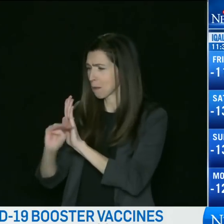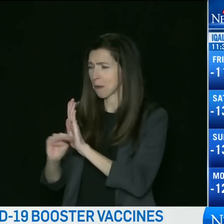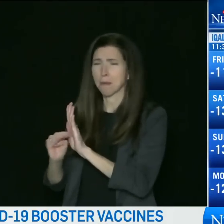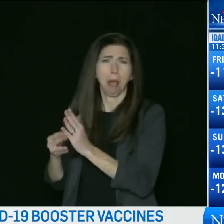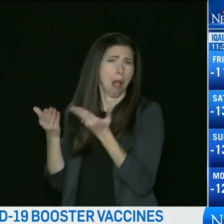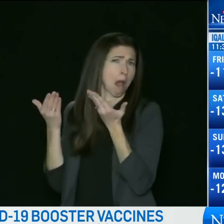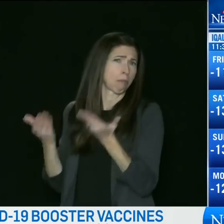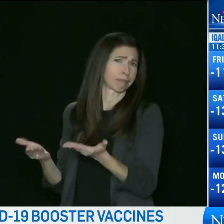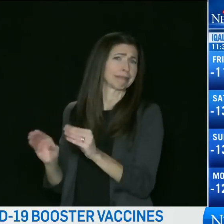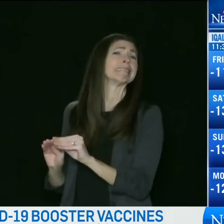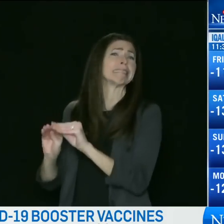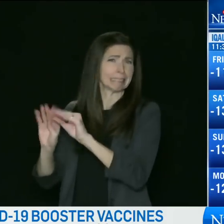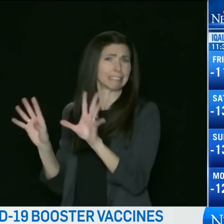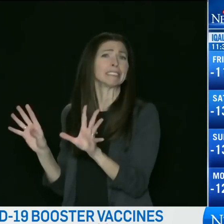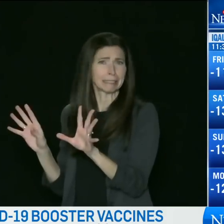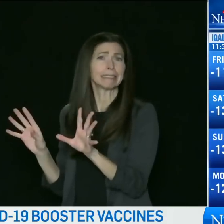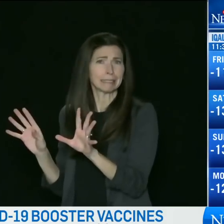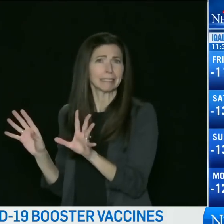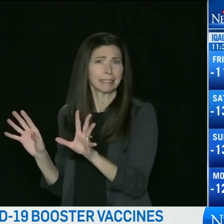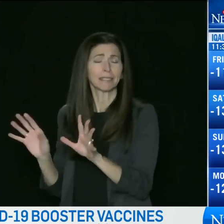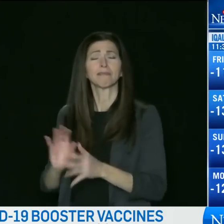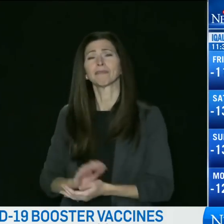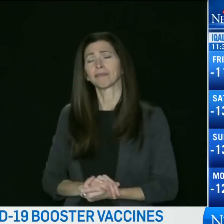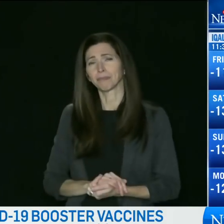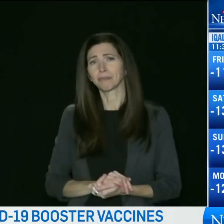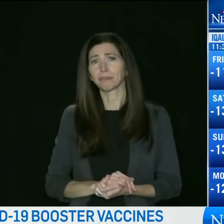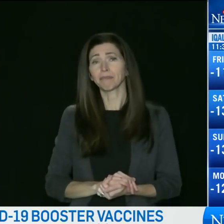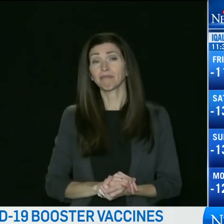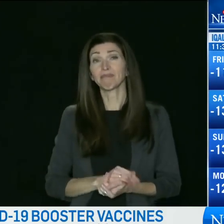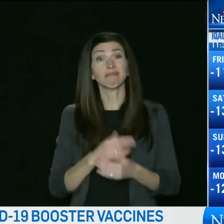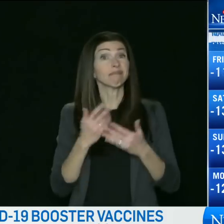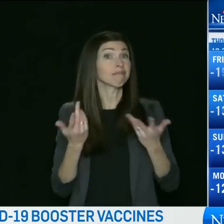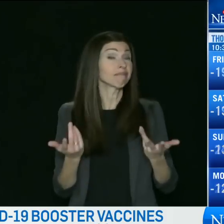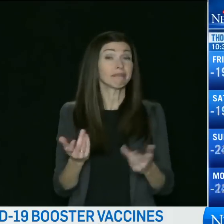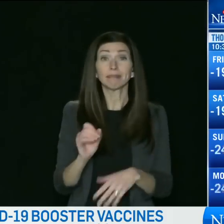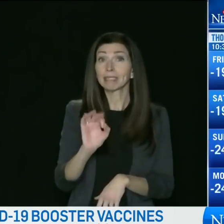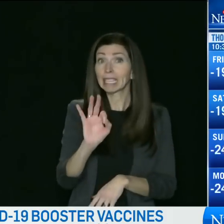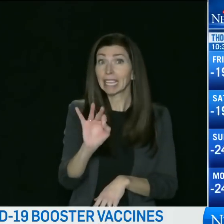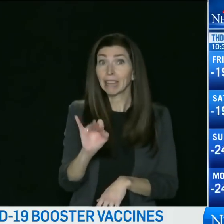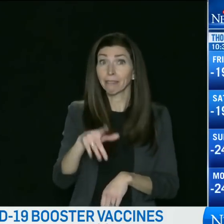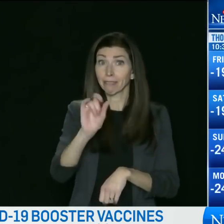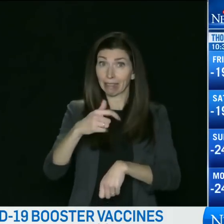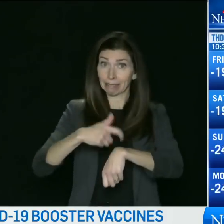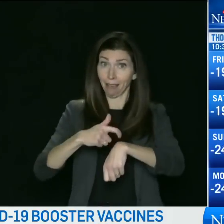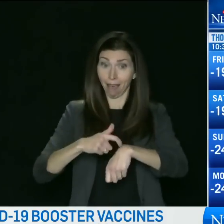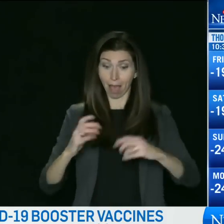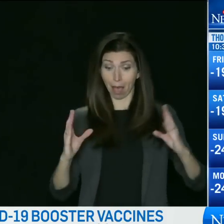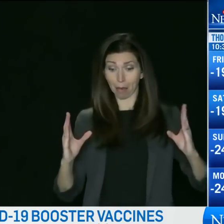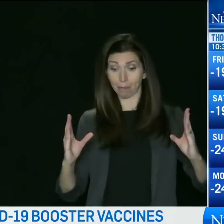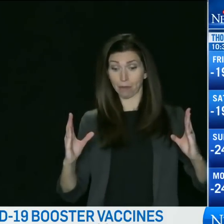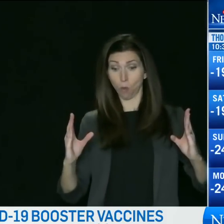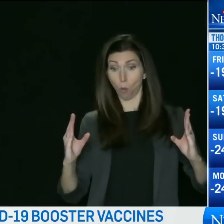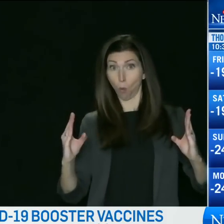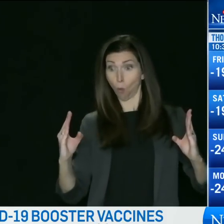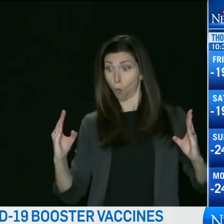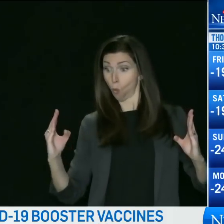VACCINOLOGY AND IMMUNOLOGY, WHICH ARE WELL ESTABLISHED, IT'S